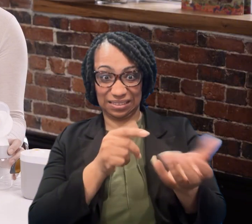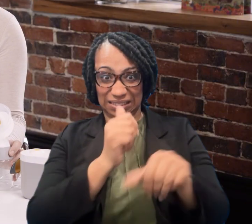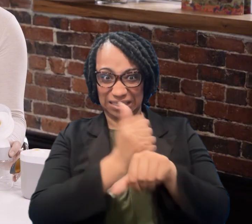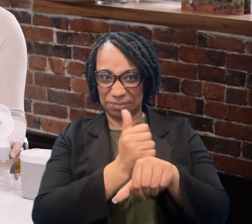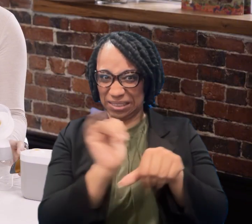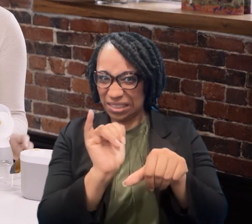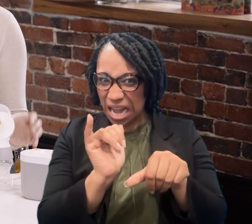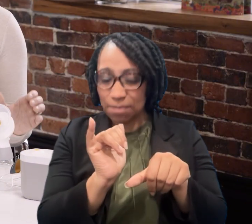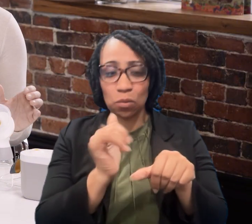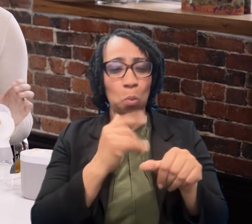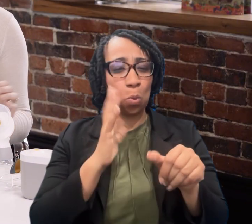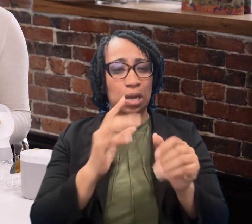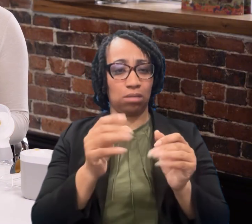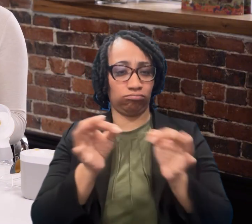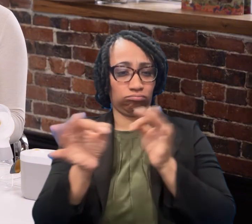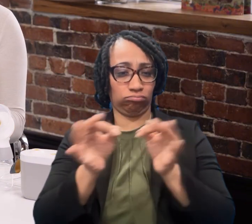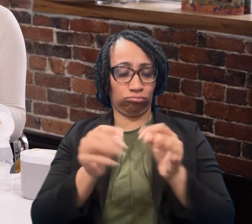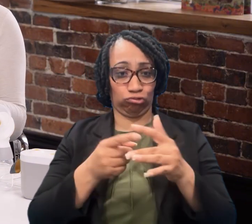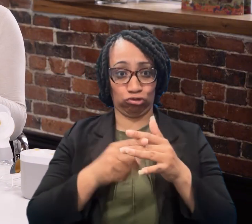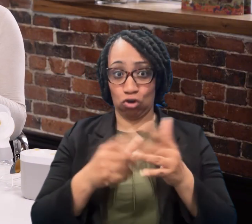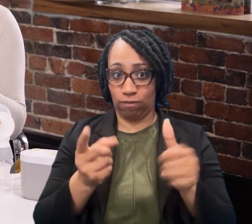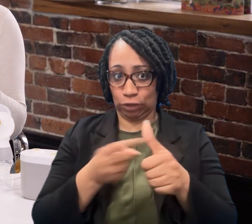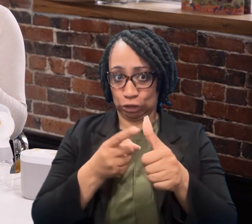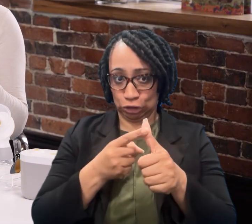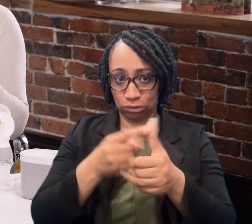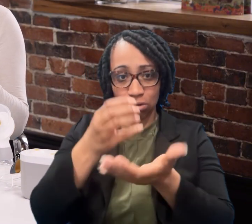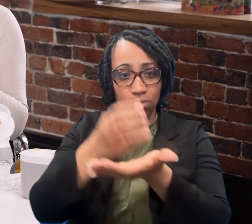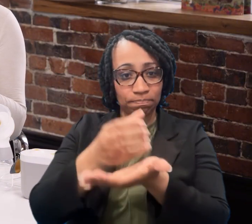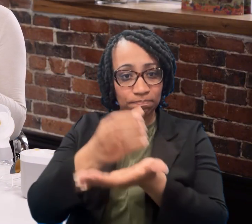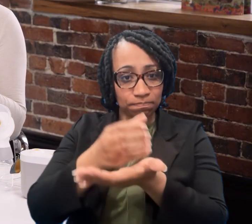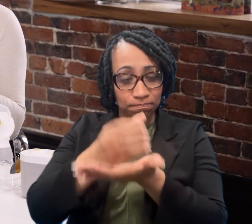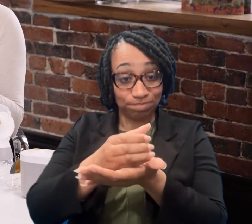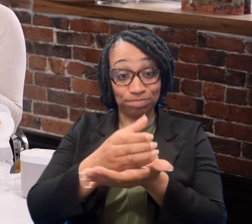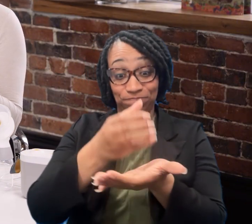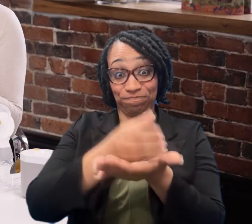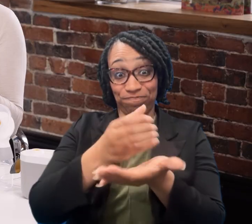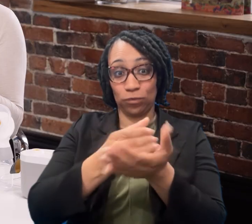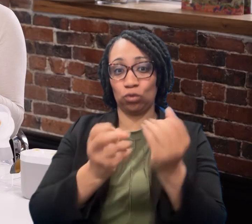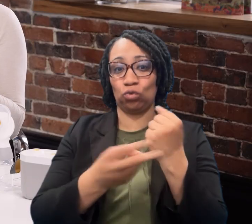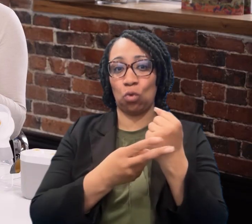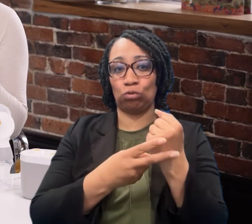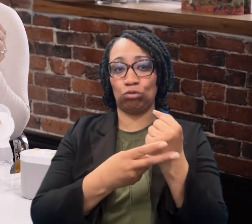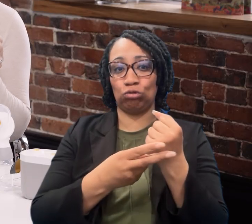to build bottom to top. You do have a 5 fluid ounce storage capacity bottle. And when you're